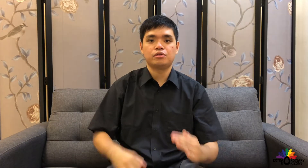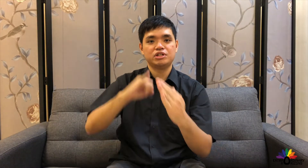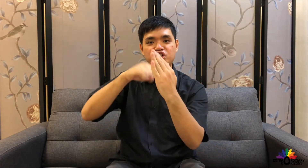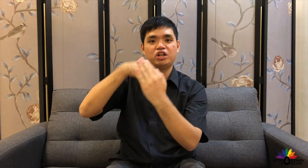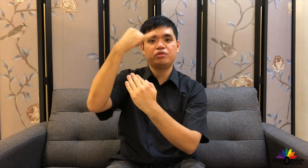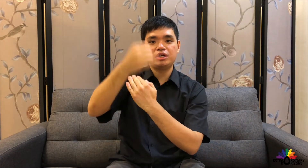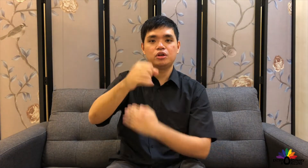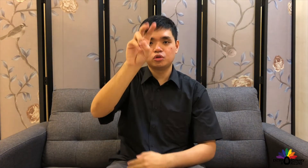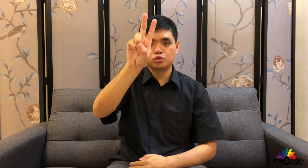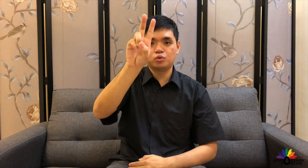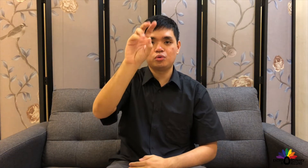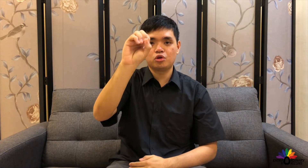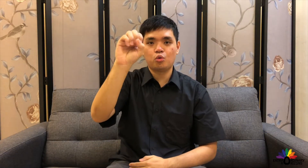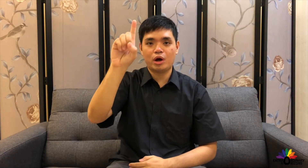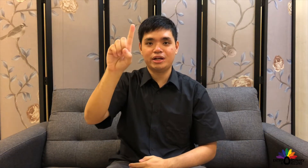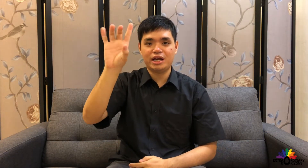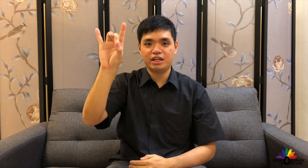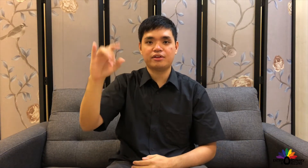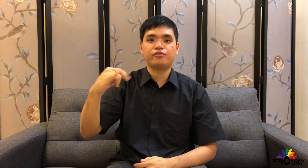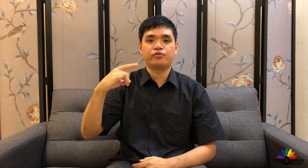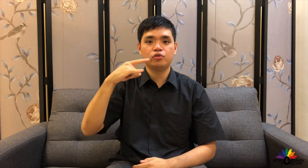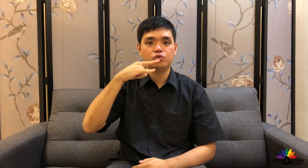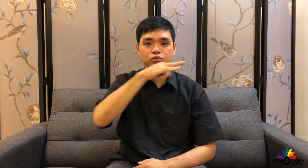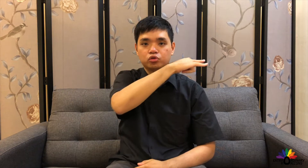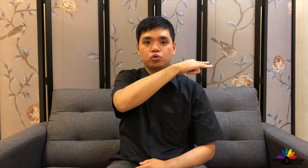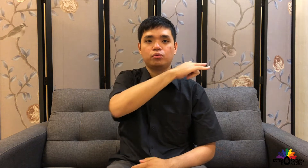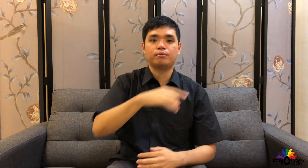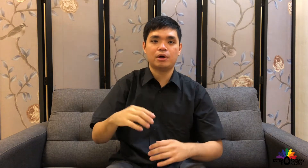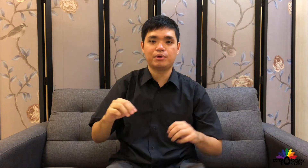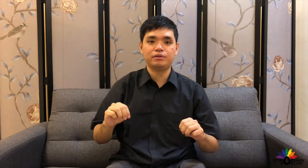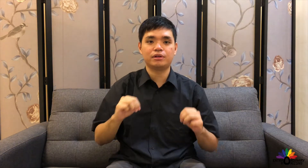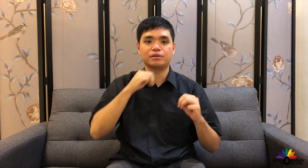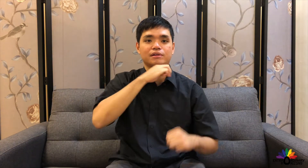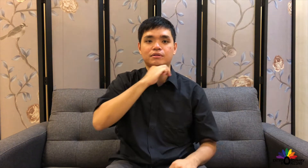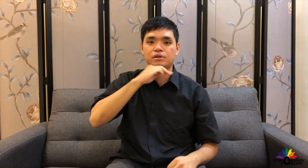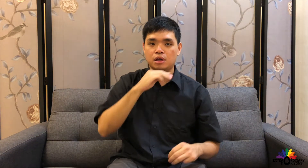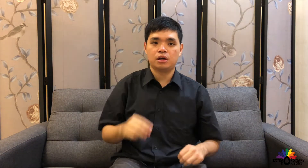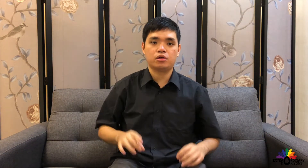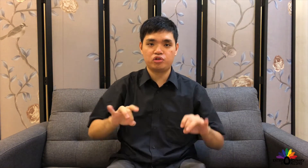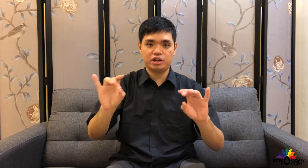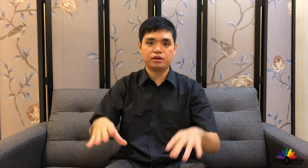So, in January 2018, I flew to Melbourne, Australia